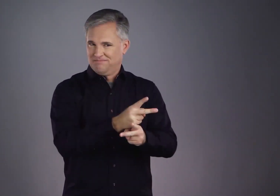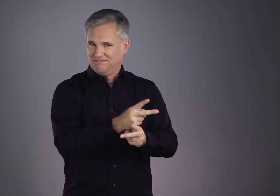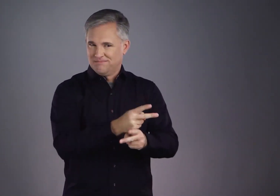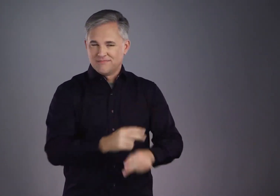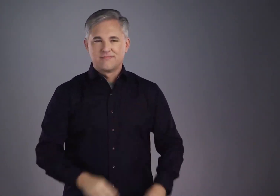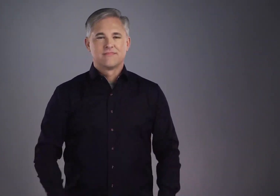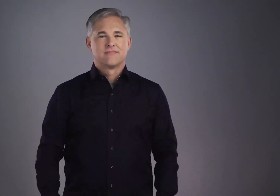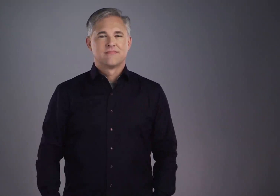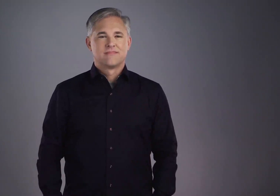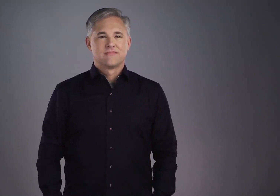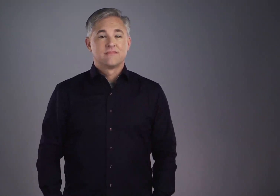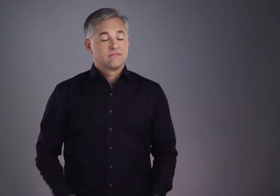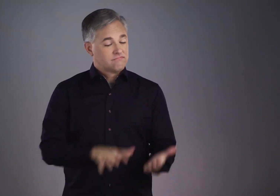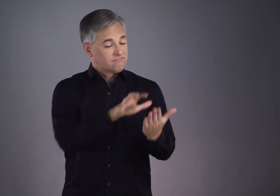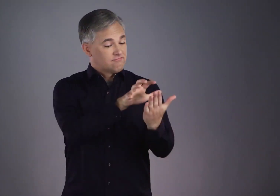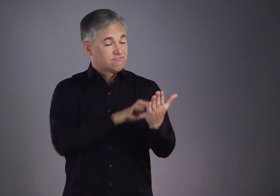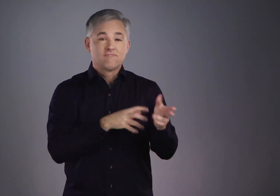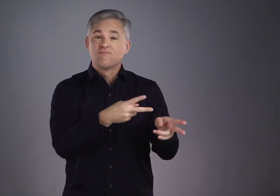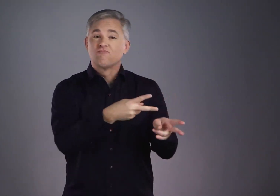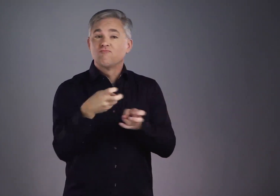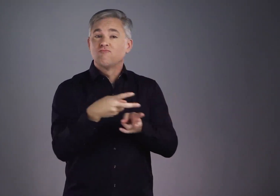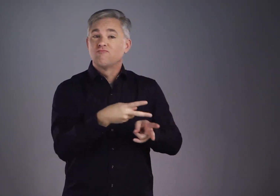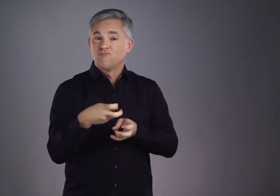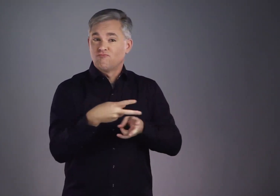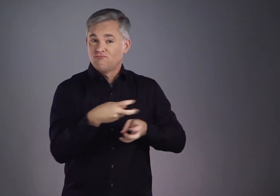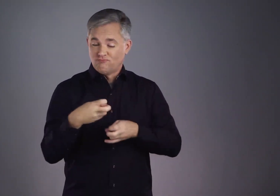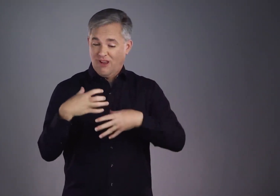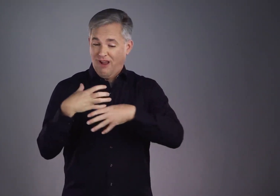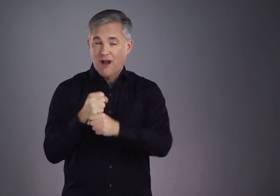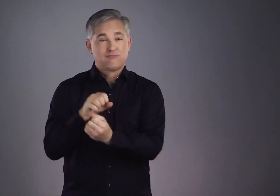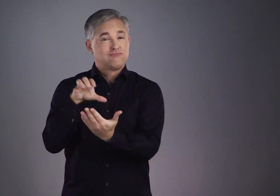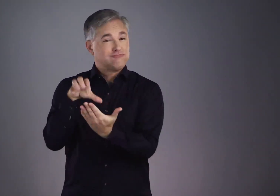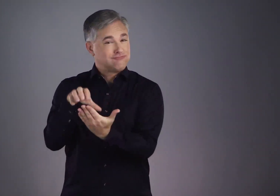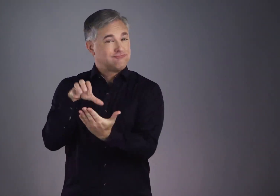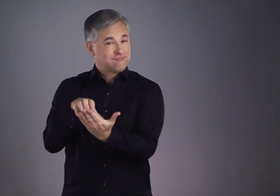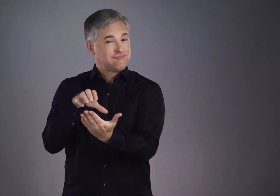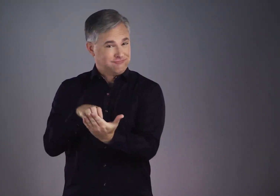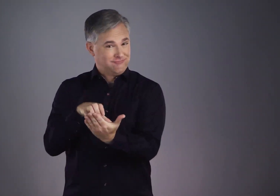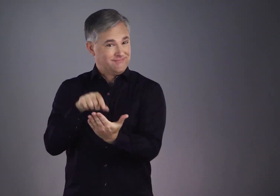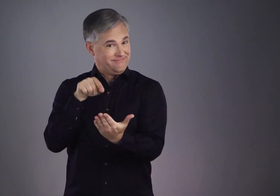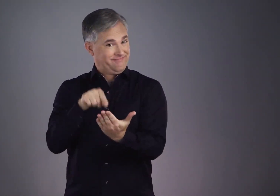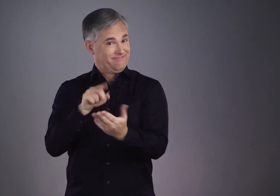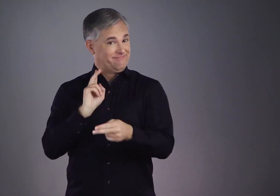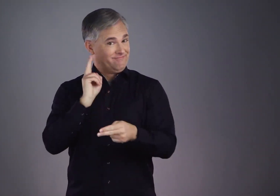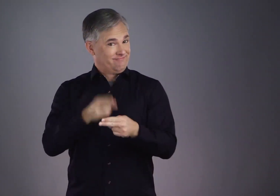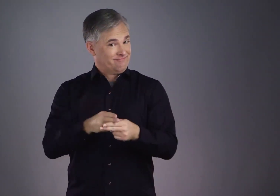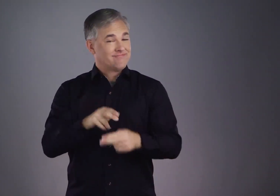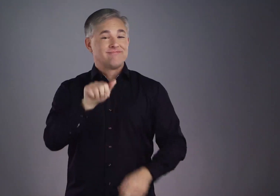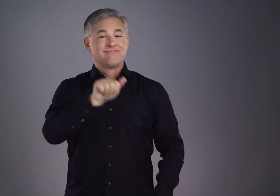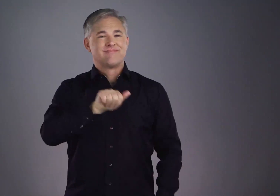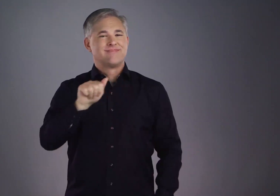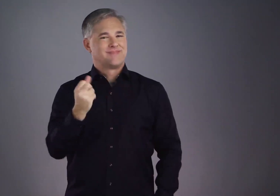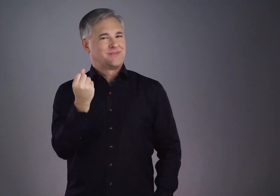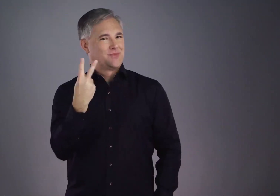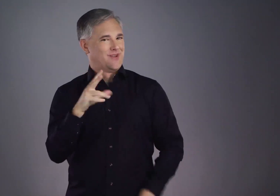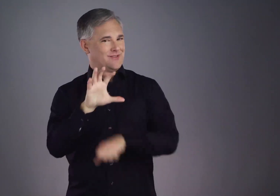This is a condensed version of the original “long form” A.A. Traditions as first printed in 1946.